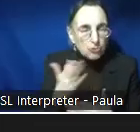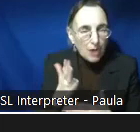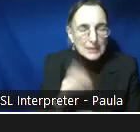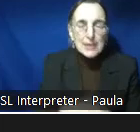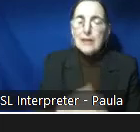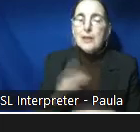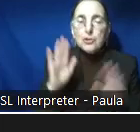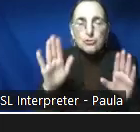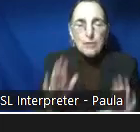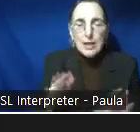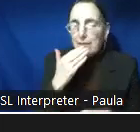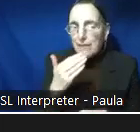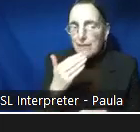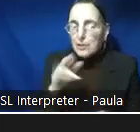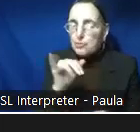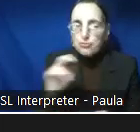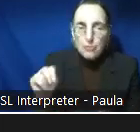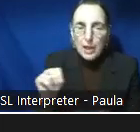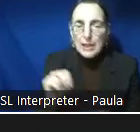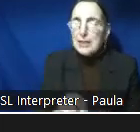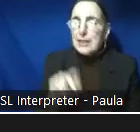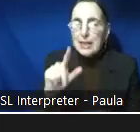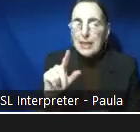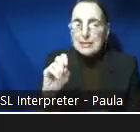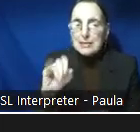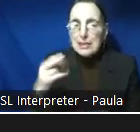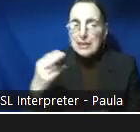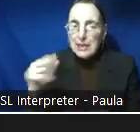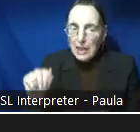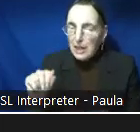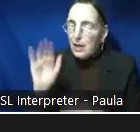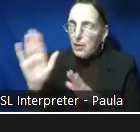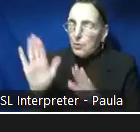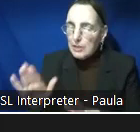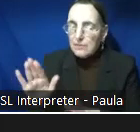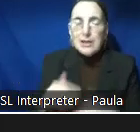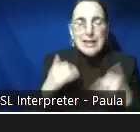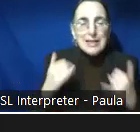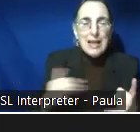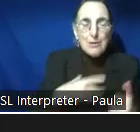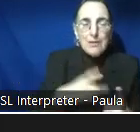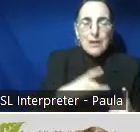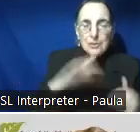and Leiha. That was wonderful. I'd like to introduce our next presenter, Ruth Ann Norton,